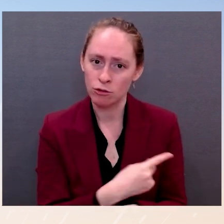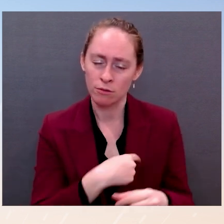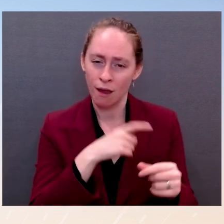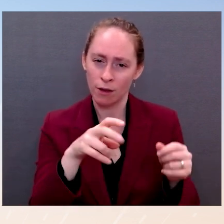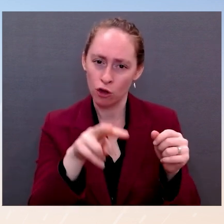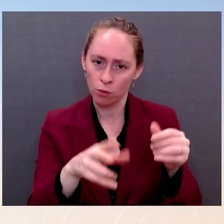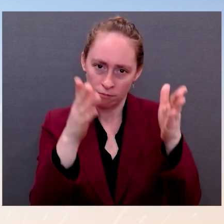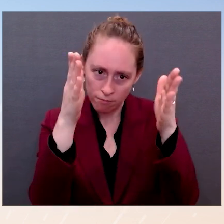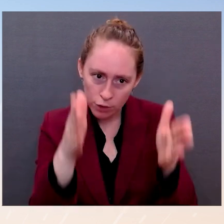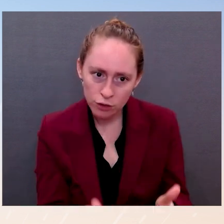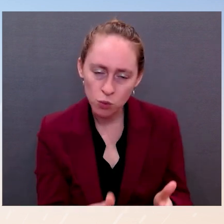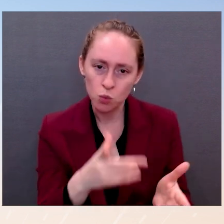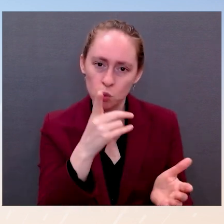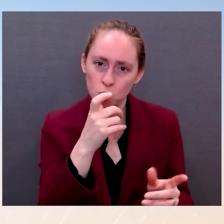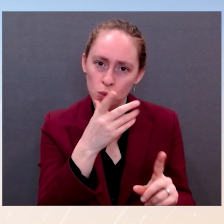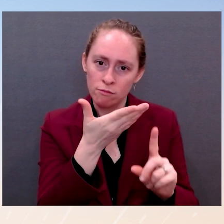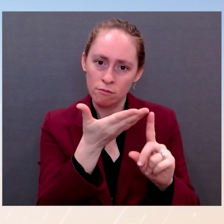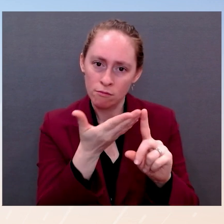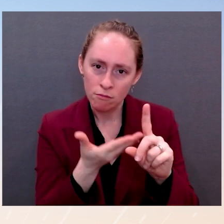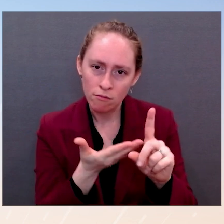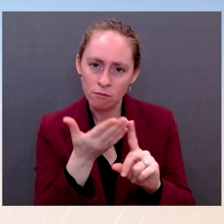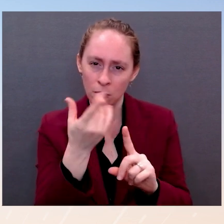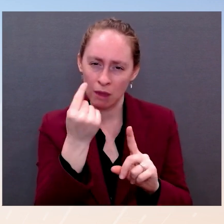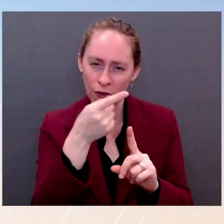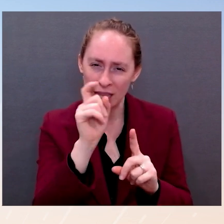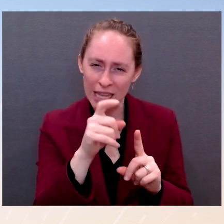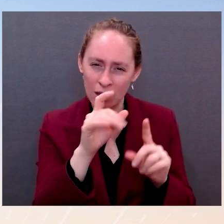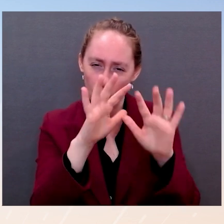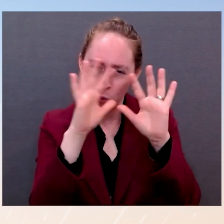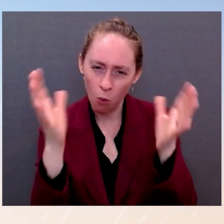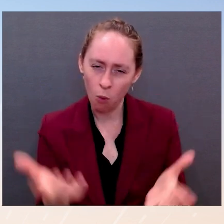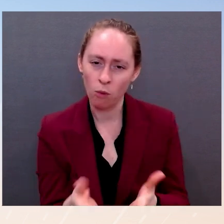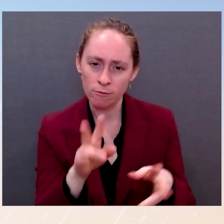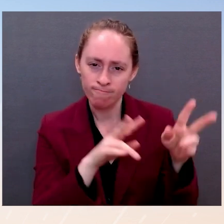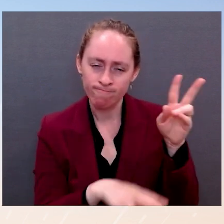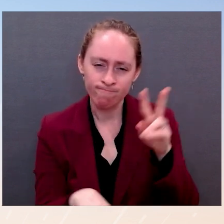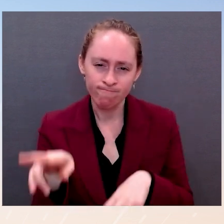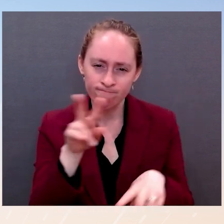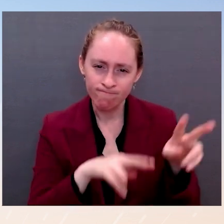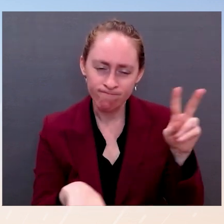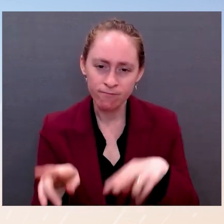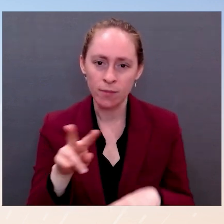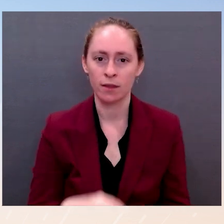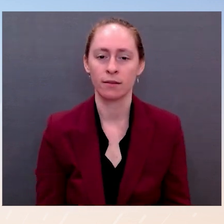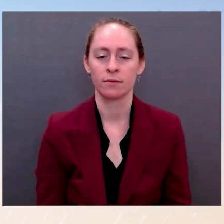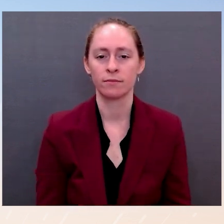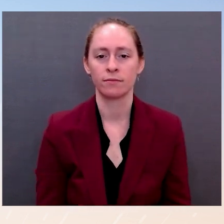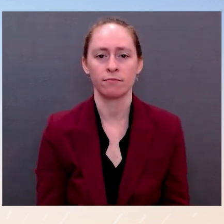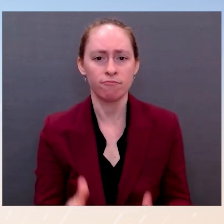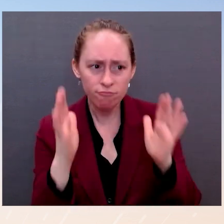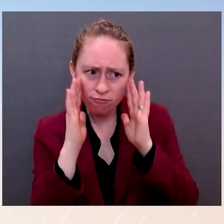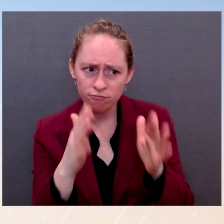is looking at the person and seeing what those needs are so really focused on access to providers.